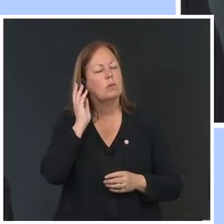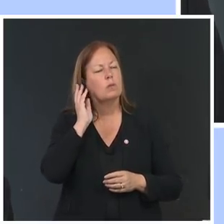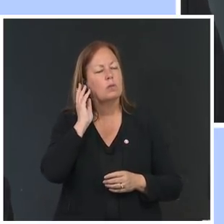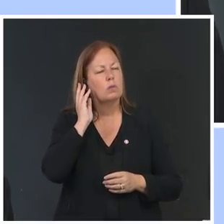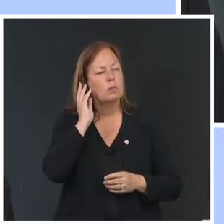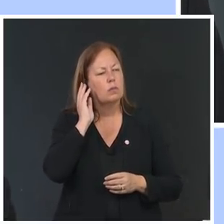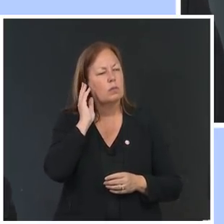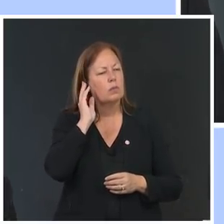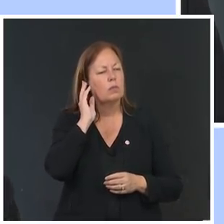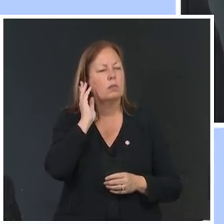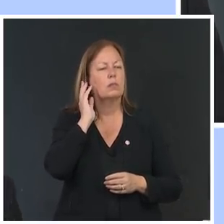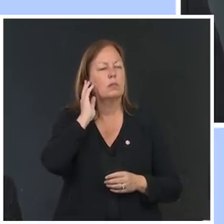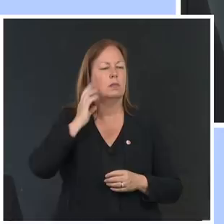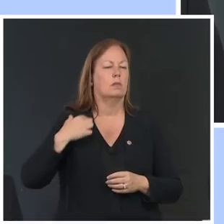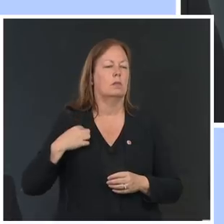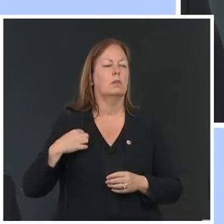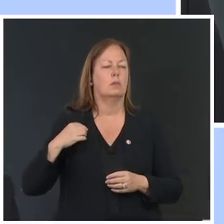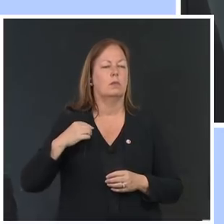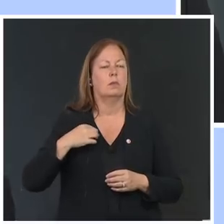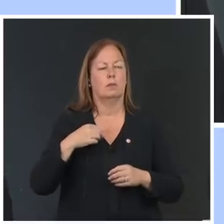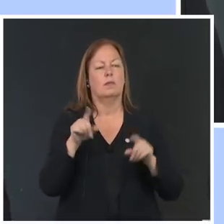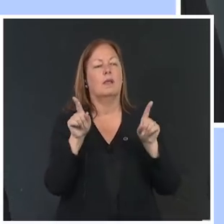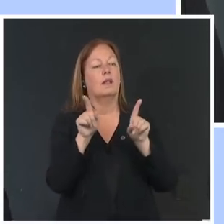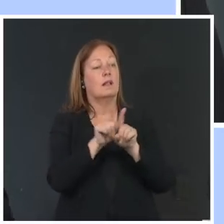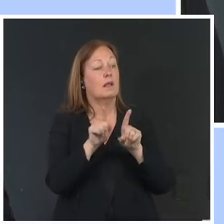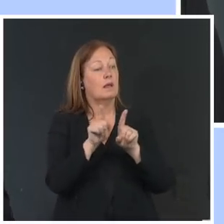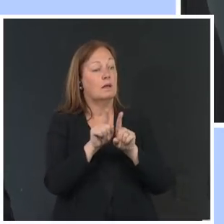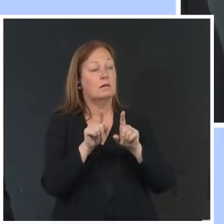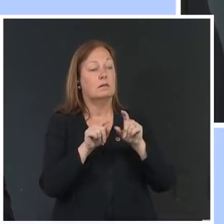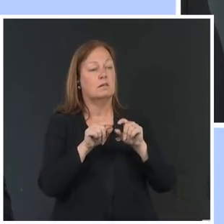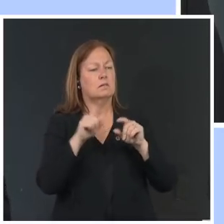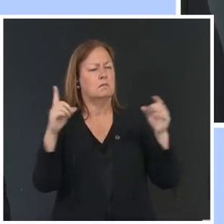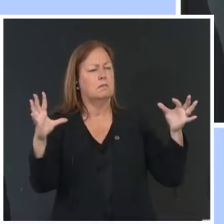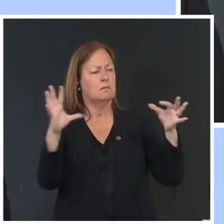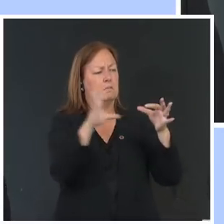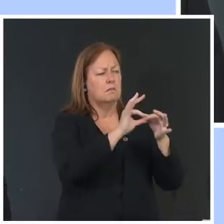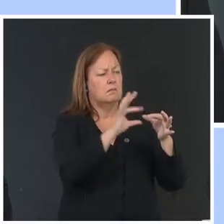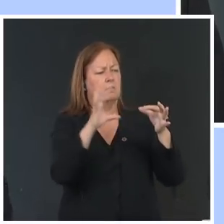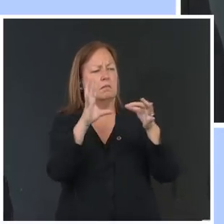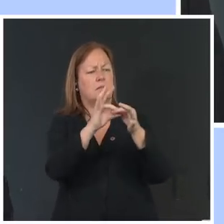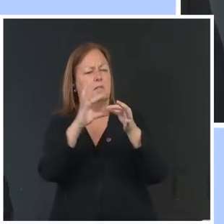diversity or linguistic diversity